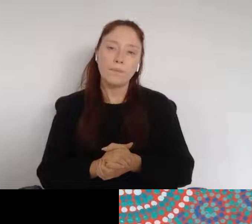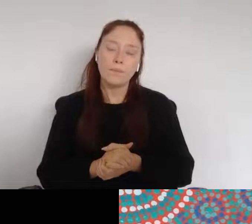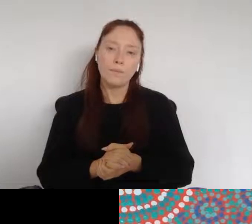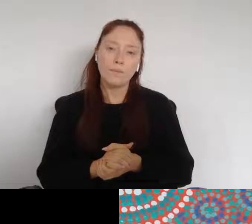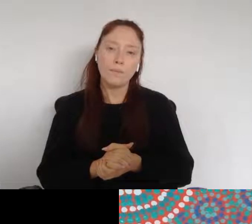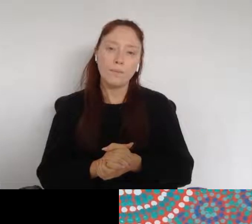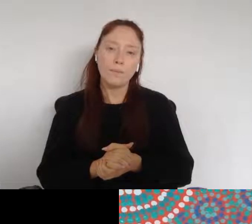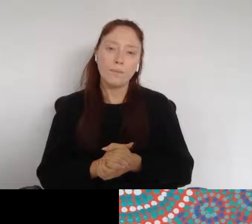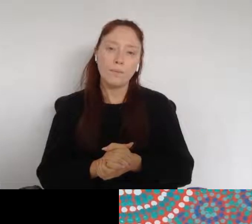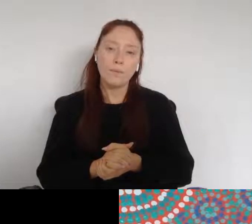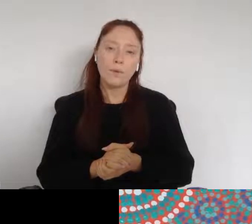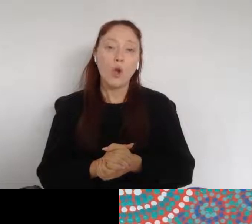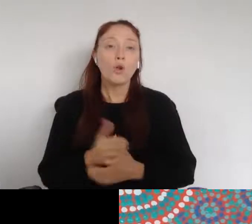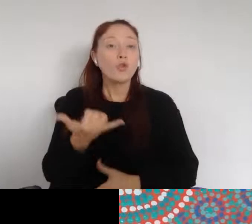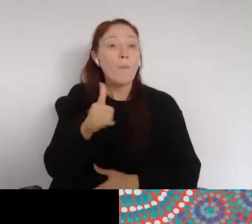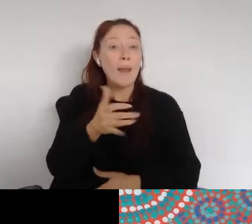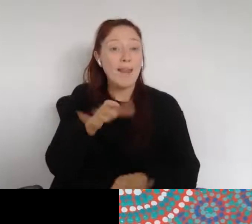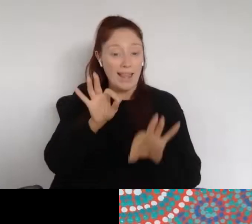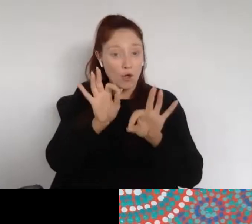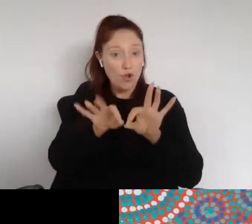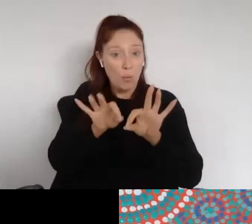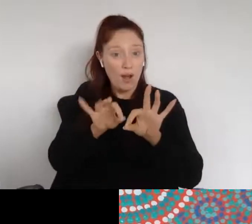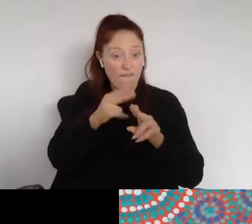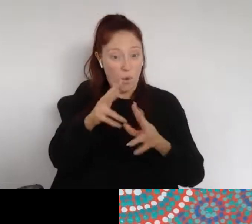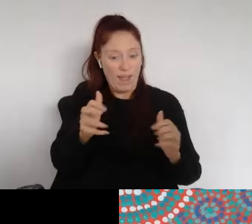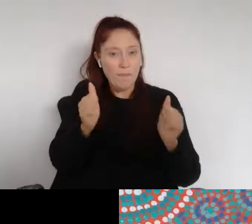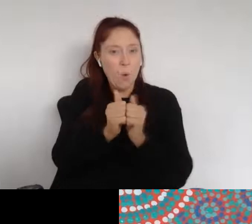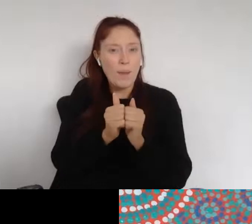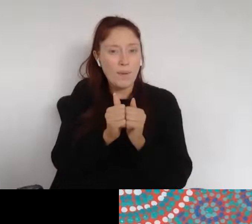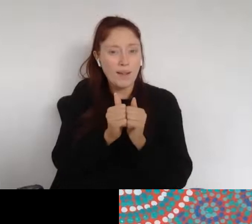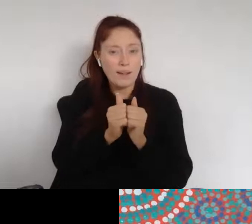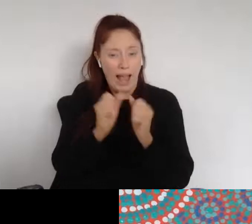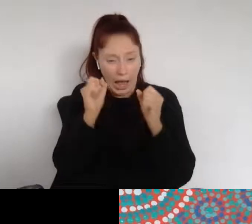Perhaps the assigned interpreter doesn't fully understand the individual's responses.